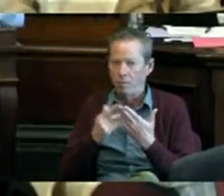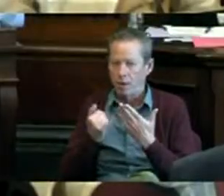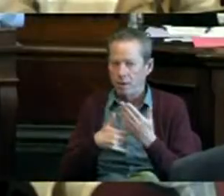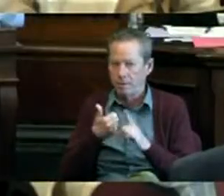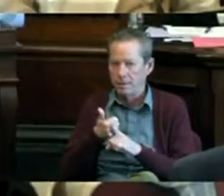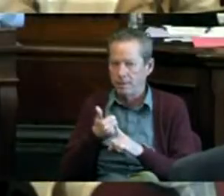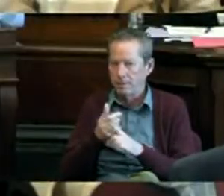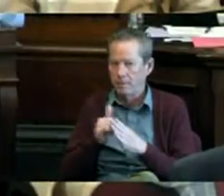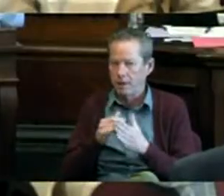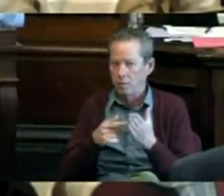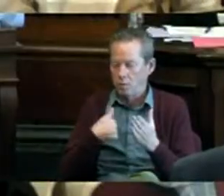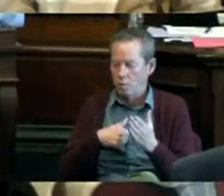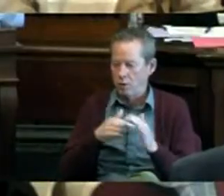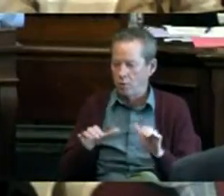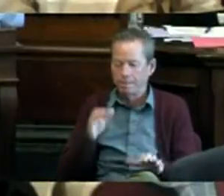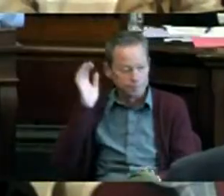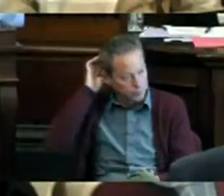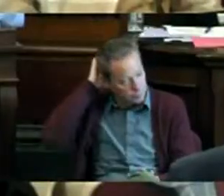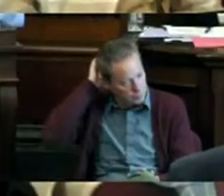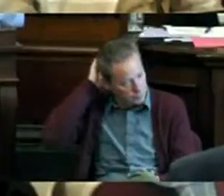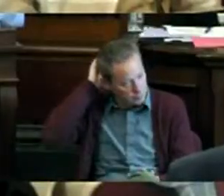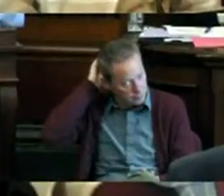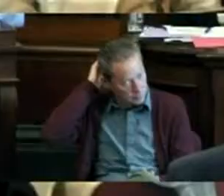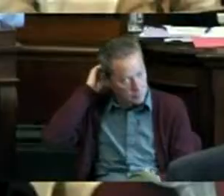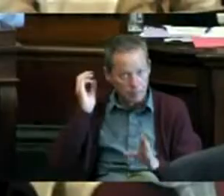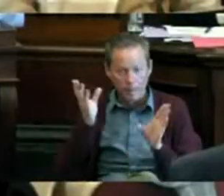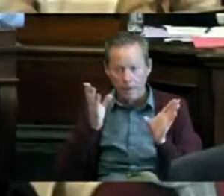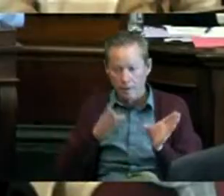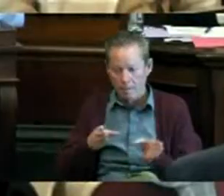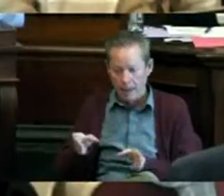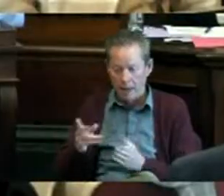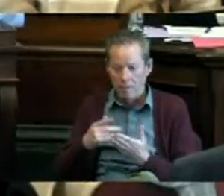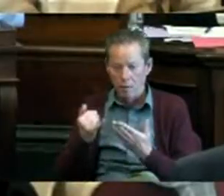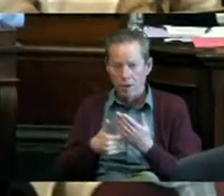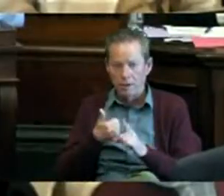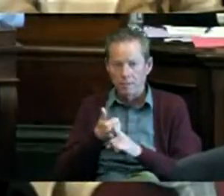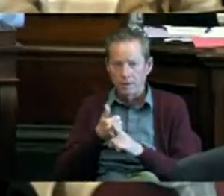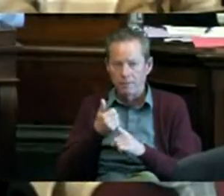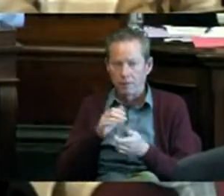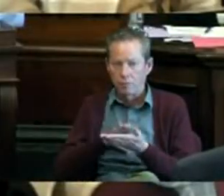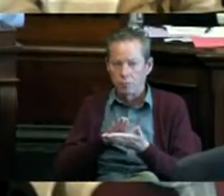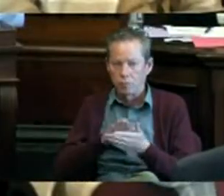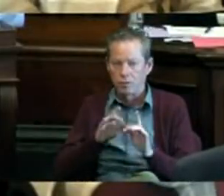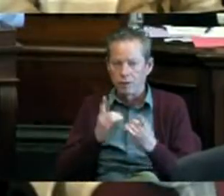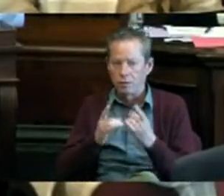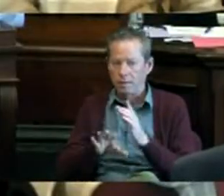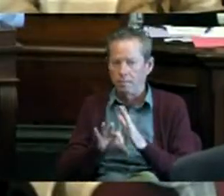manage. And both the funding and the construction of the